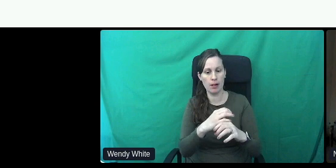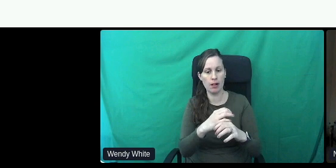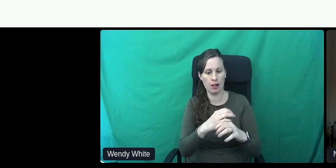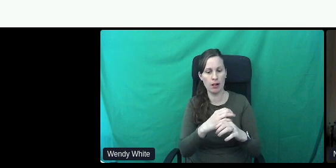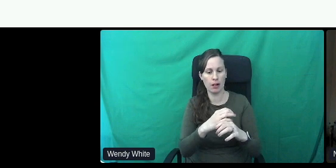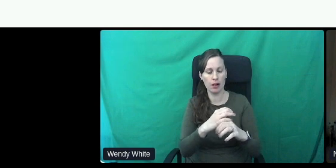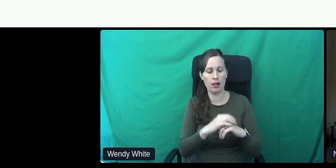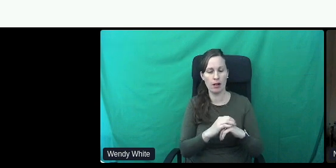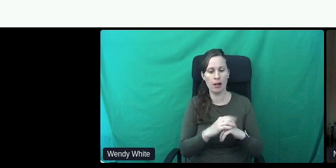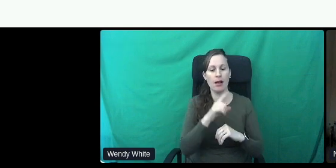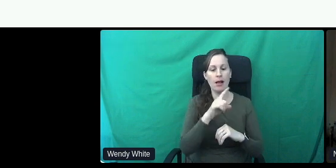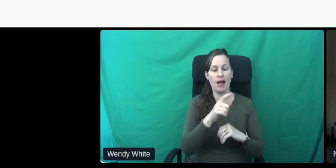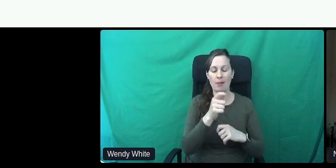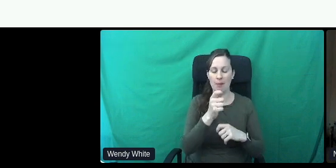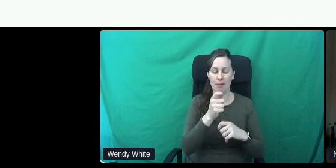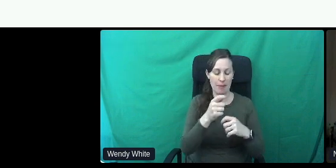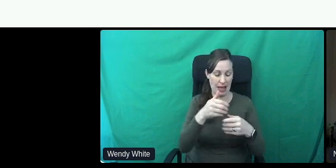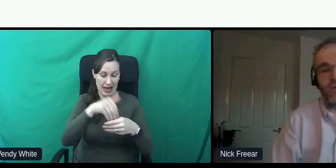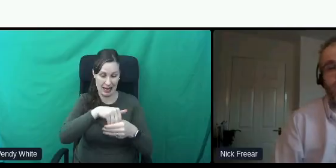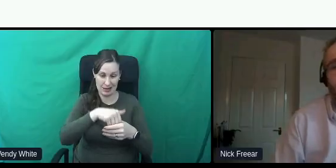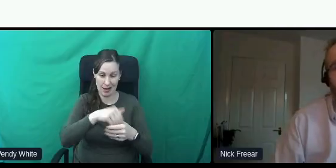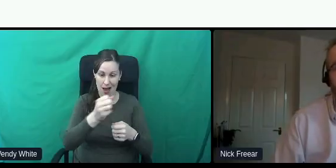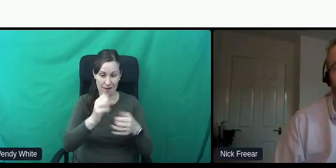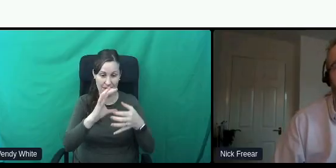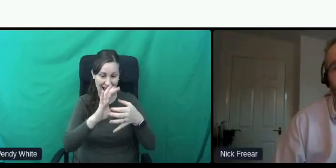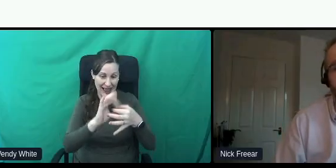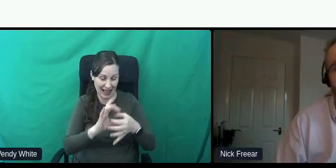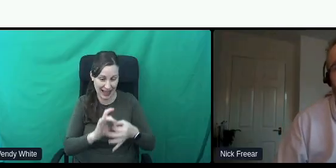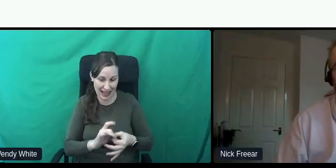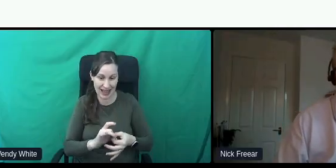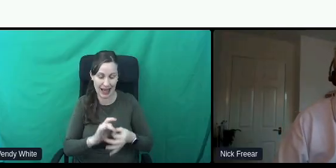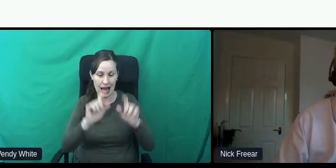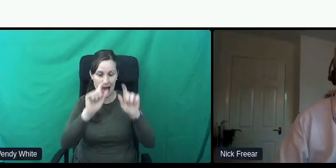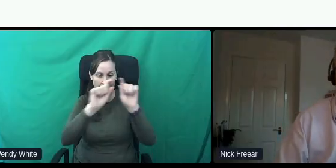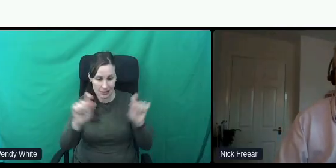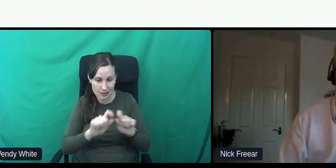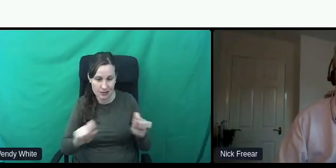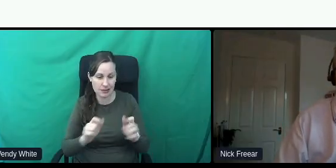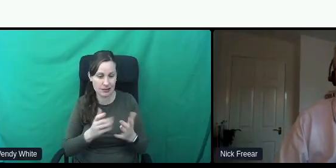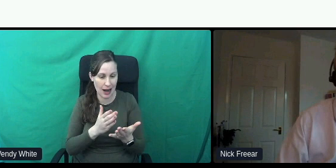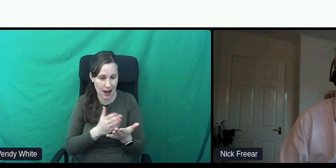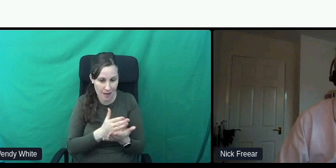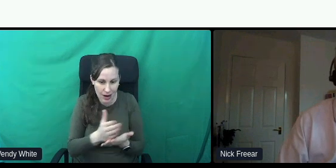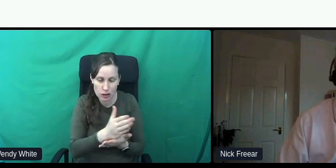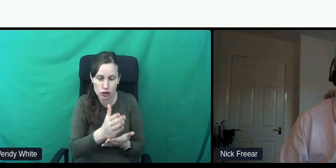obviously it contained links and your headers, navigation, you know all sorts of content.